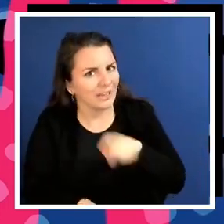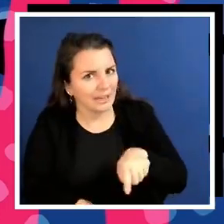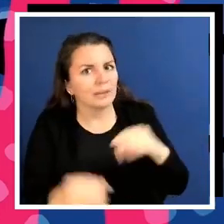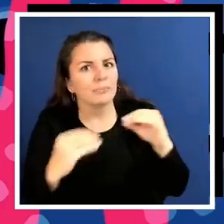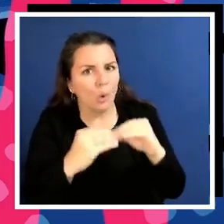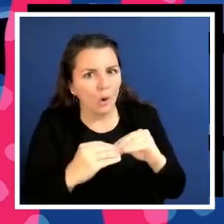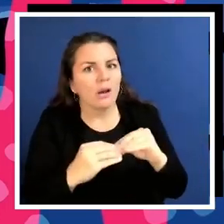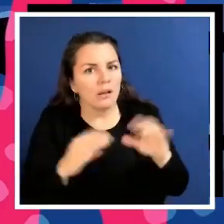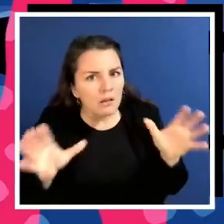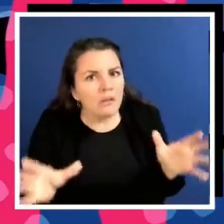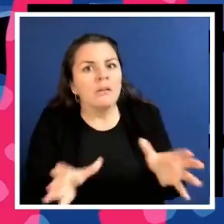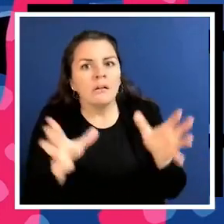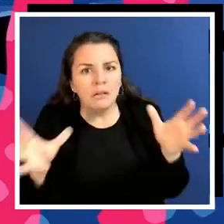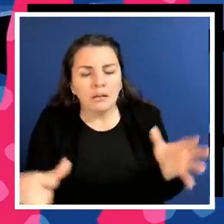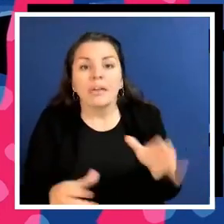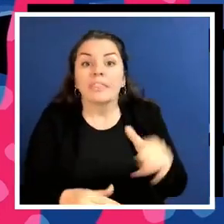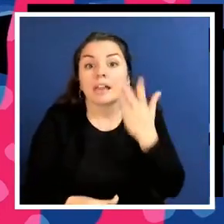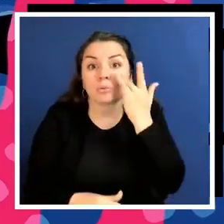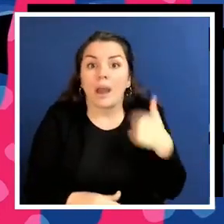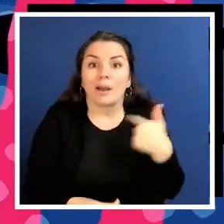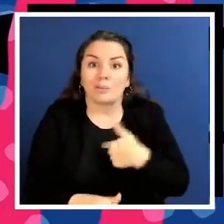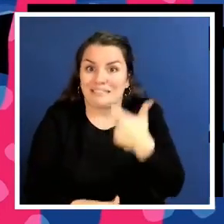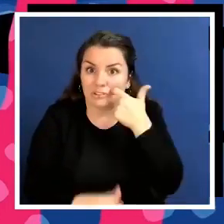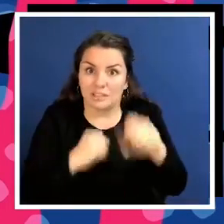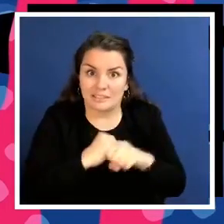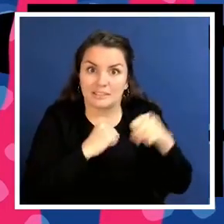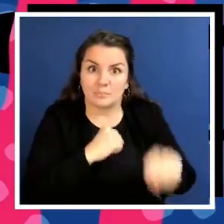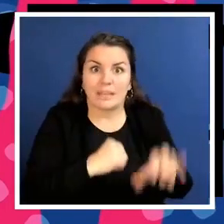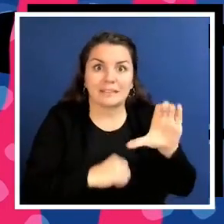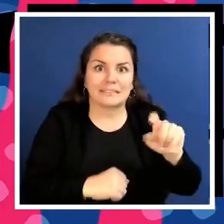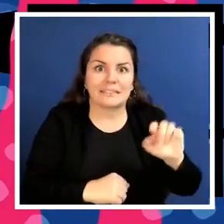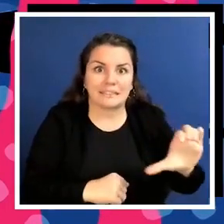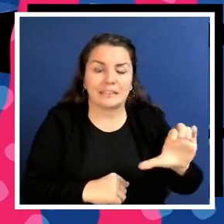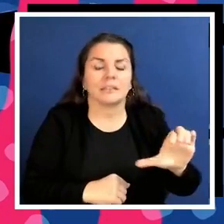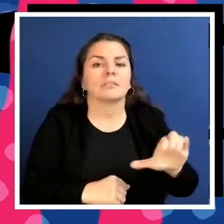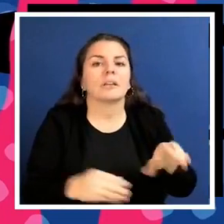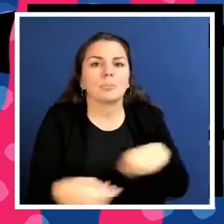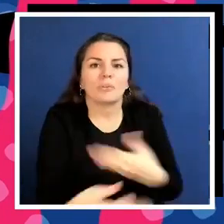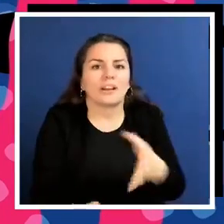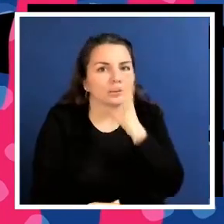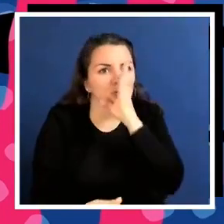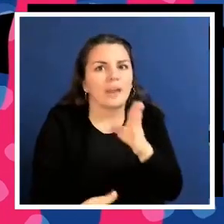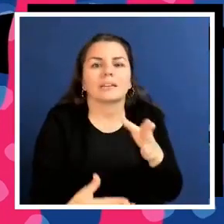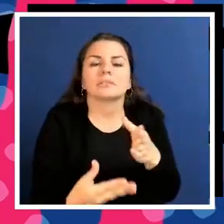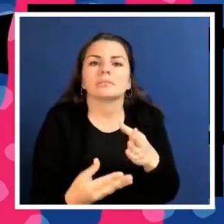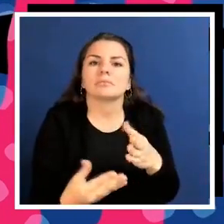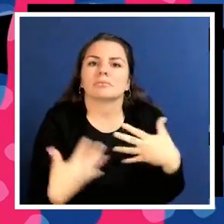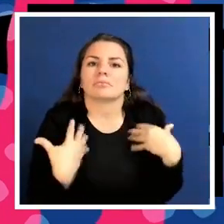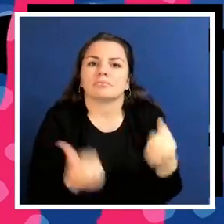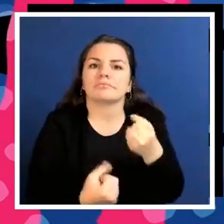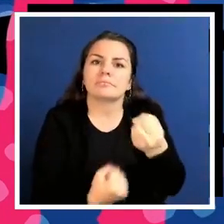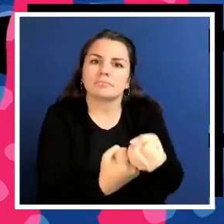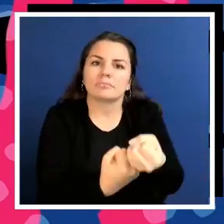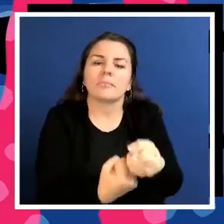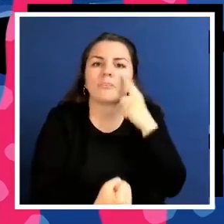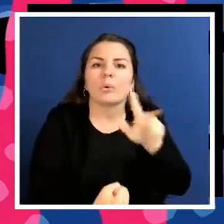COVID RESPONSE EFFORTS RELEASING NEARLY $1 BILLION IN MUCH-NEEDED RELIEF THROUGH OUR PANDEMIC EMERGENCY ASSISTANCE FUND.